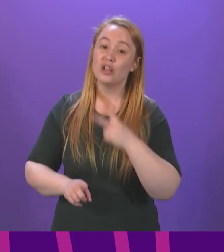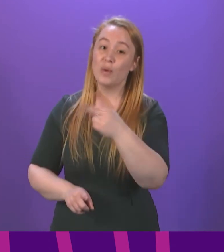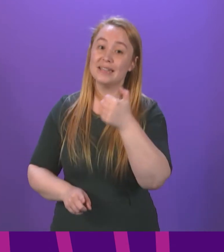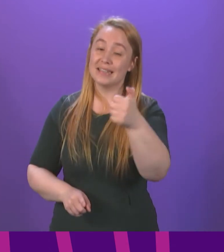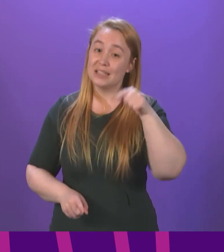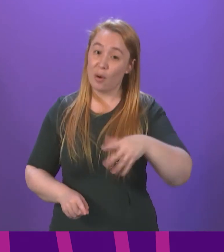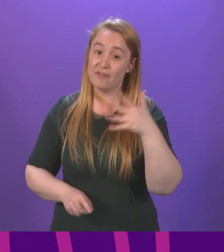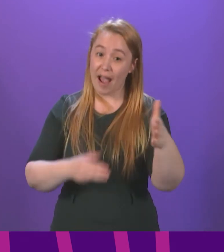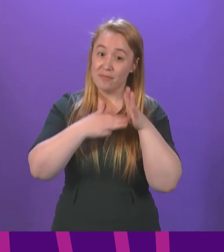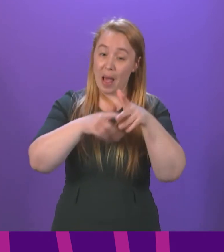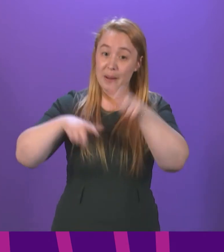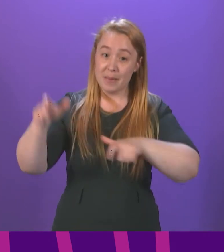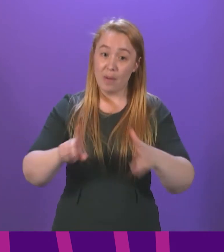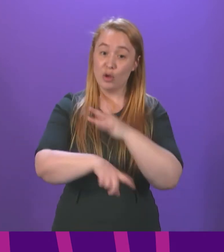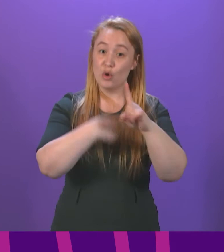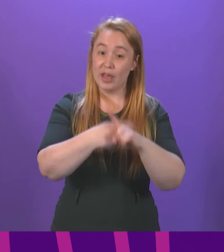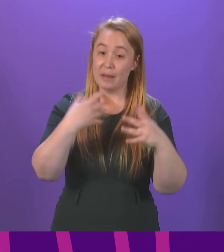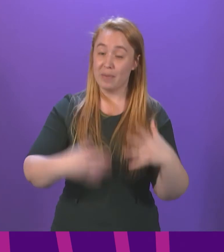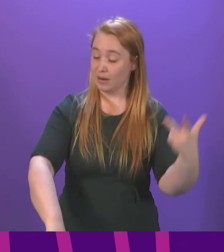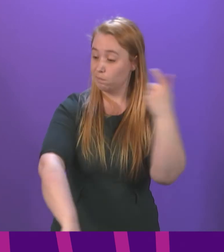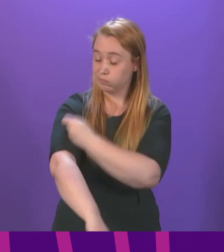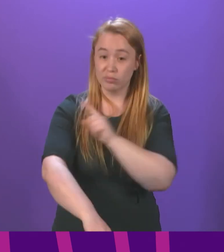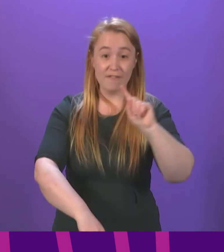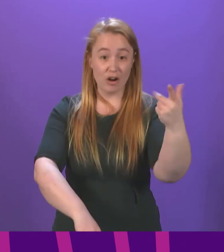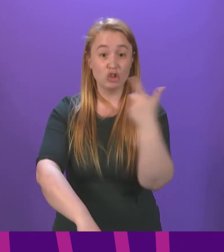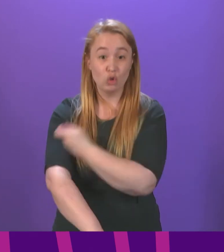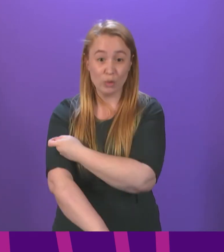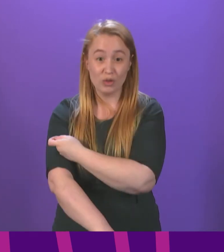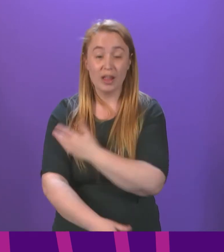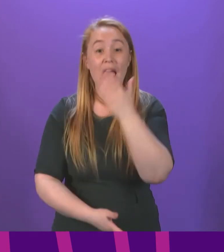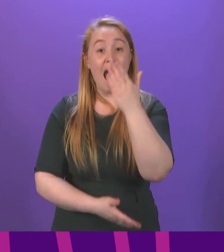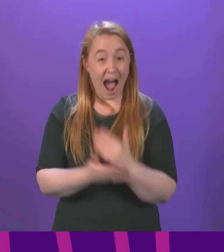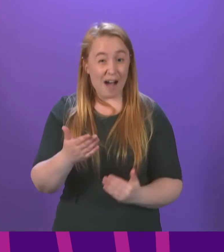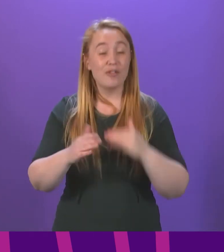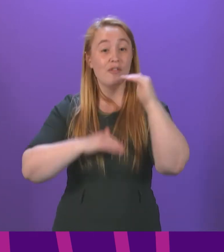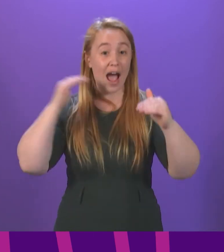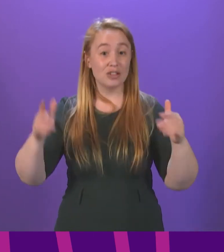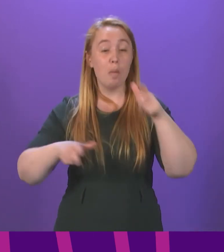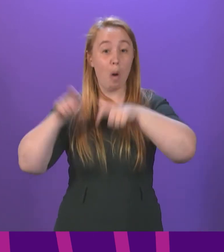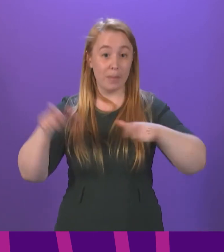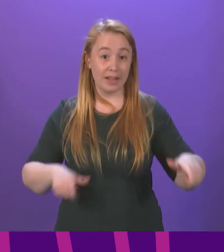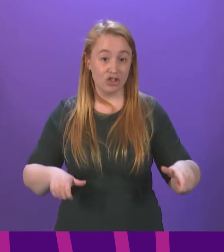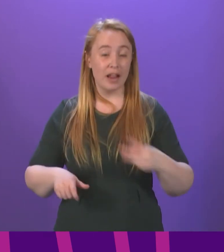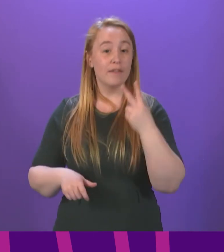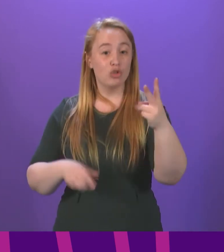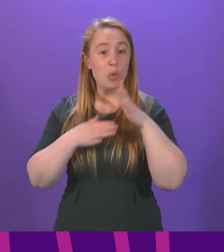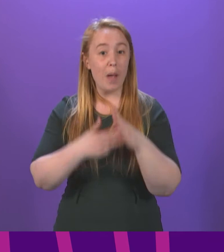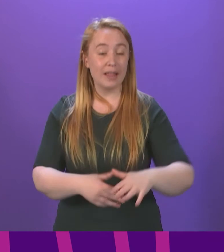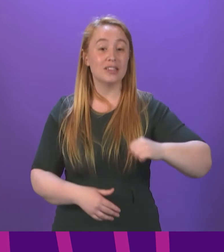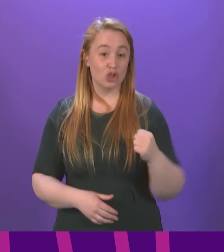people in the UK have received their first dose of the vaccine, which is almost half the adult population, with nearly 2 million people in Scotland having received theirs.